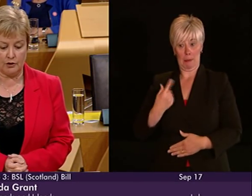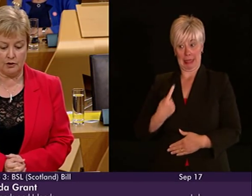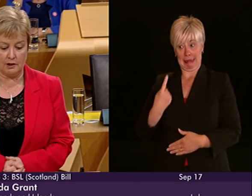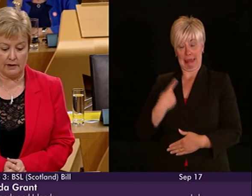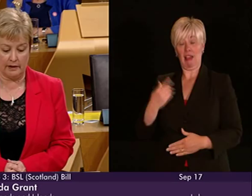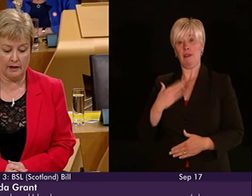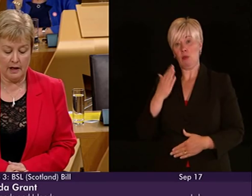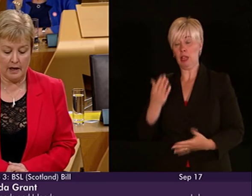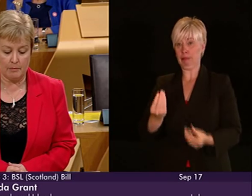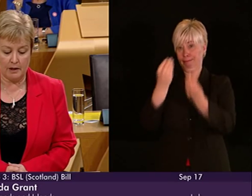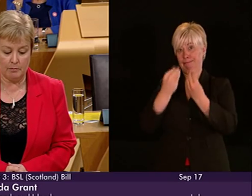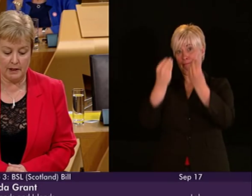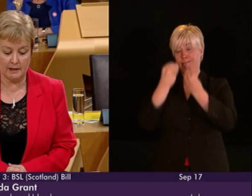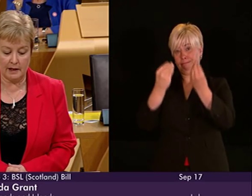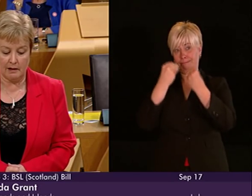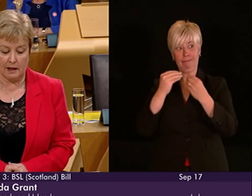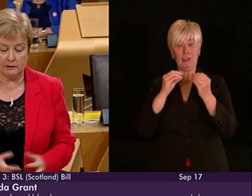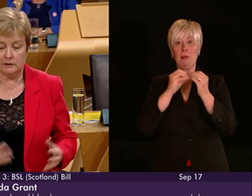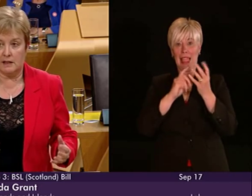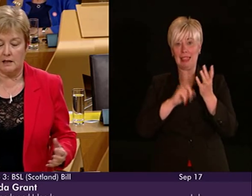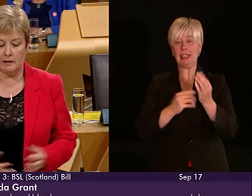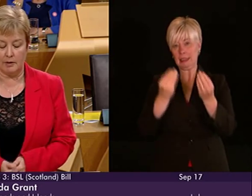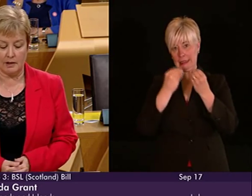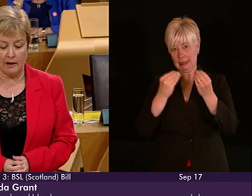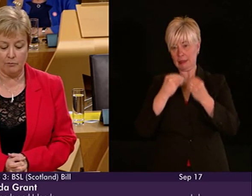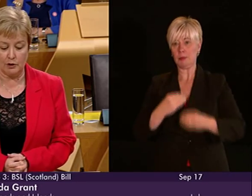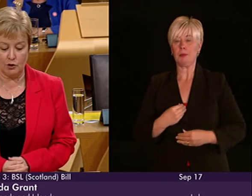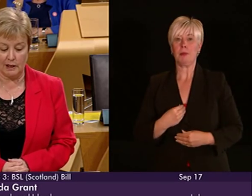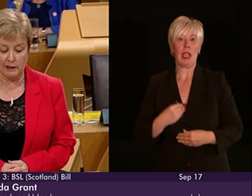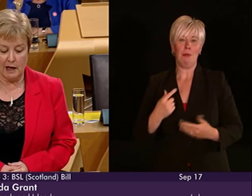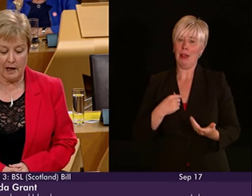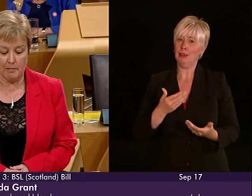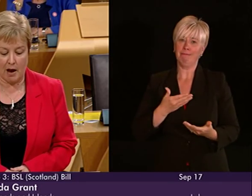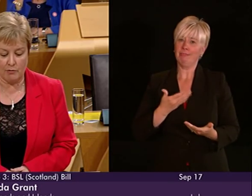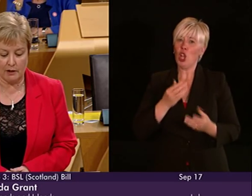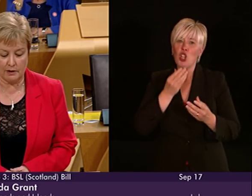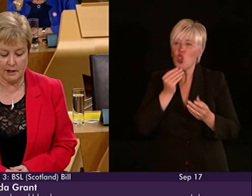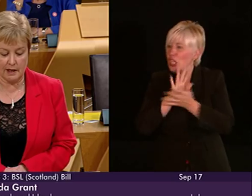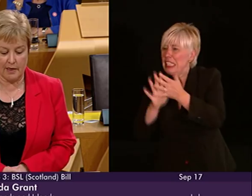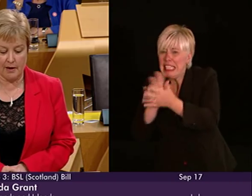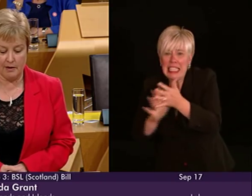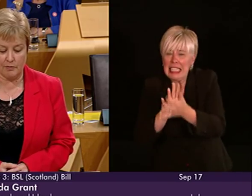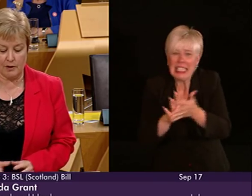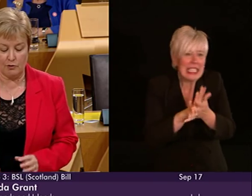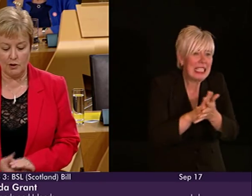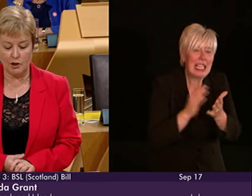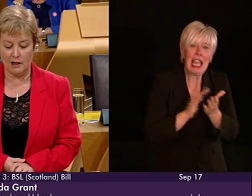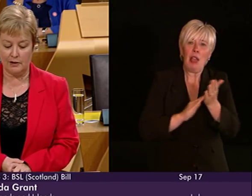Scottish union learning. Sadly, I have not been using what I learned, so the knowledge